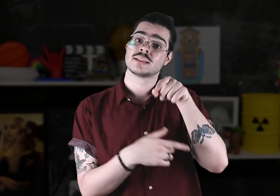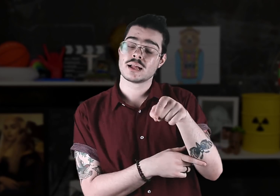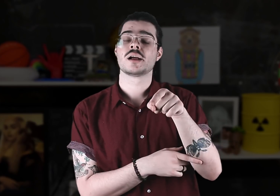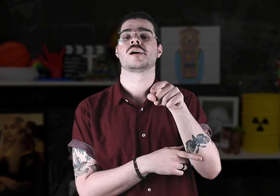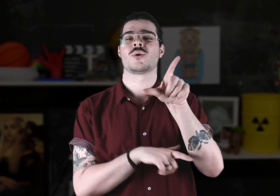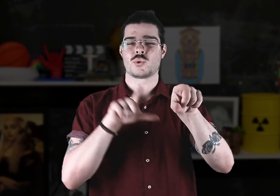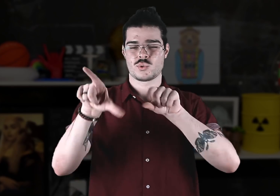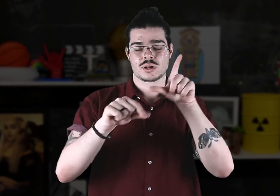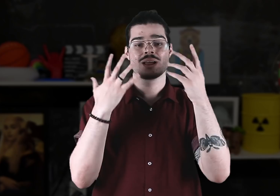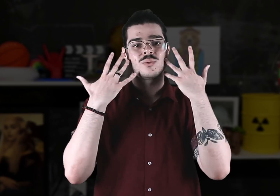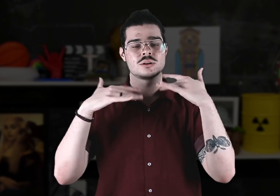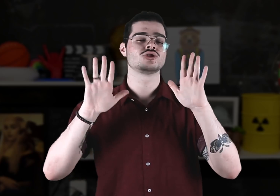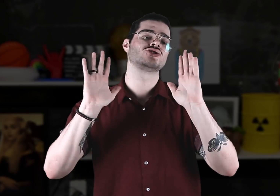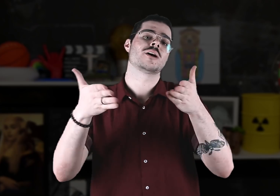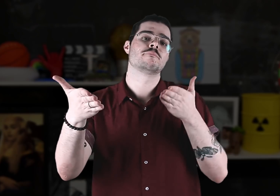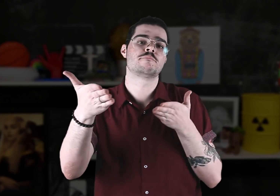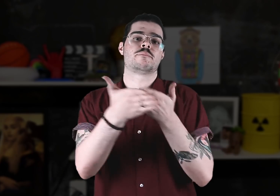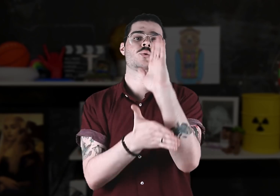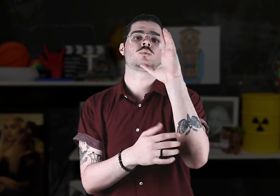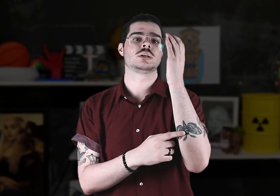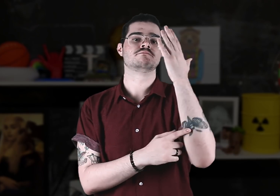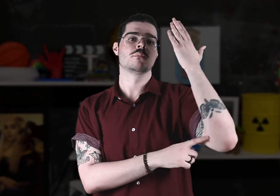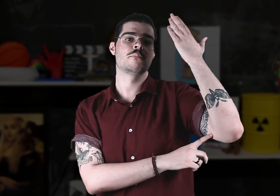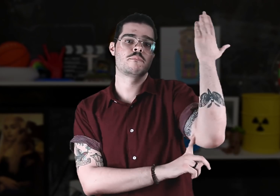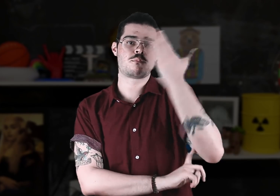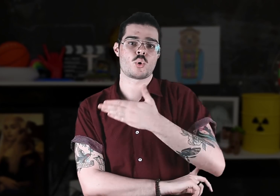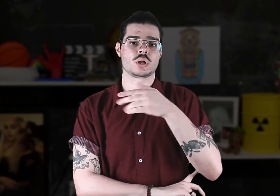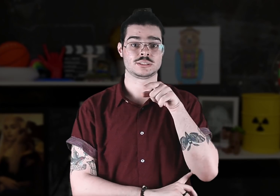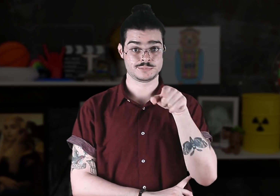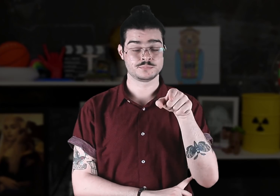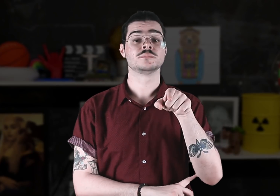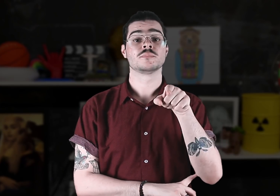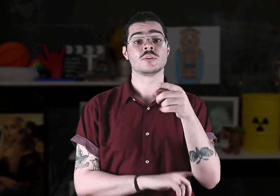is fully proven by science